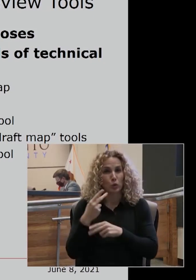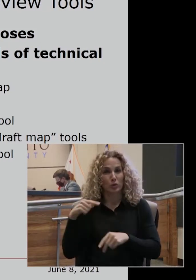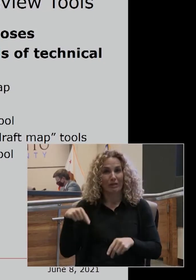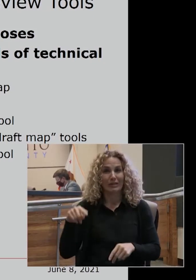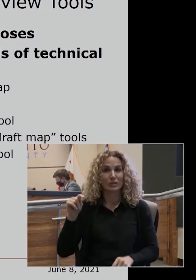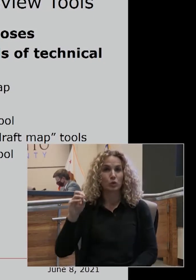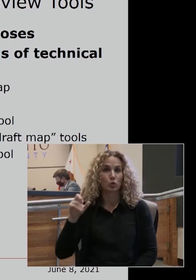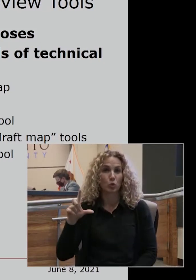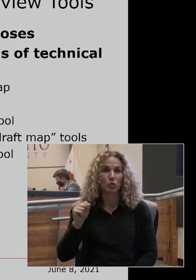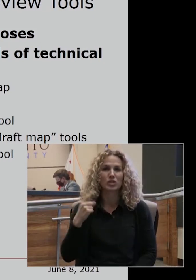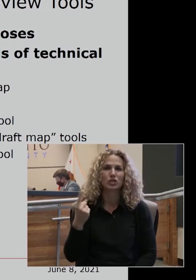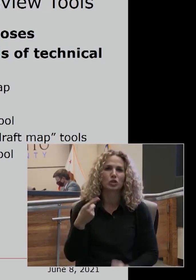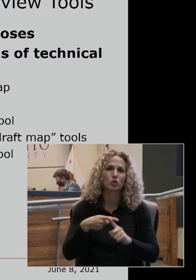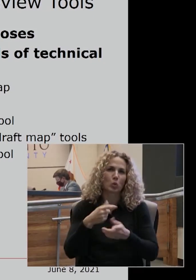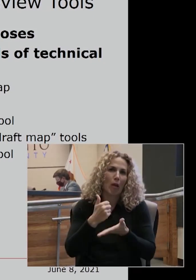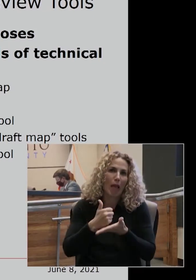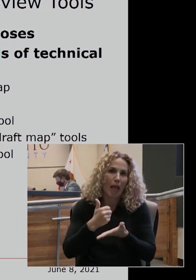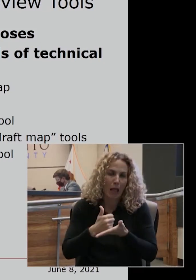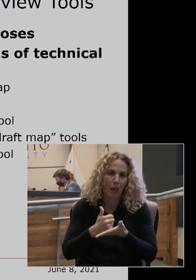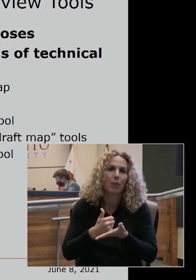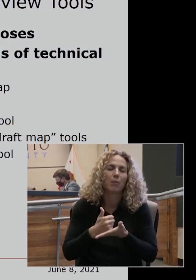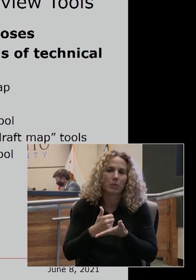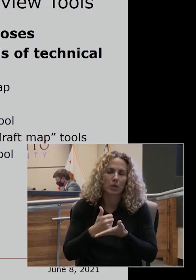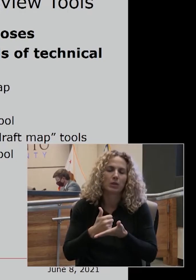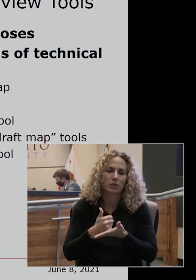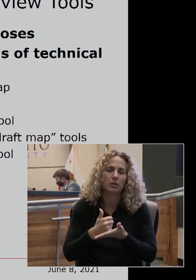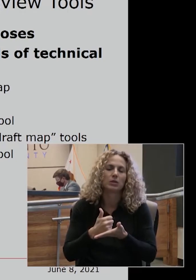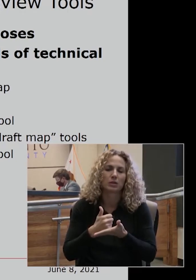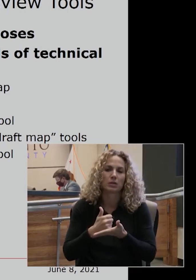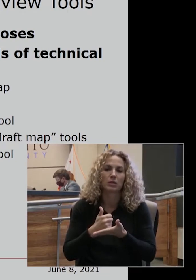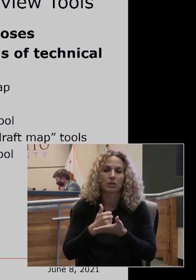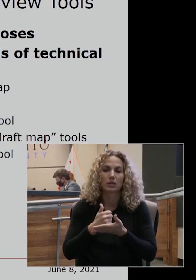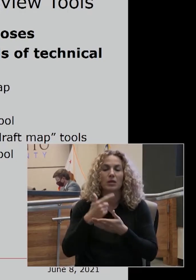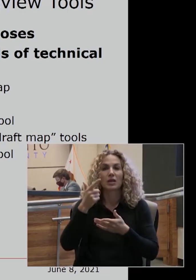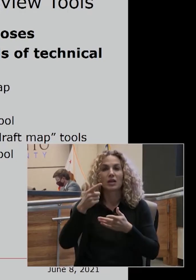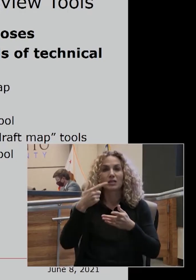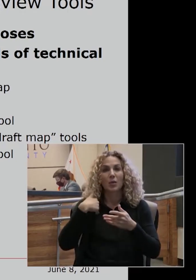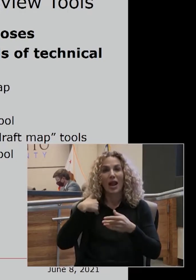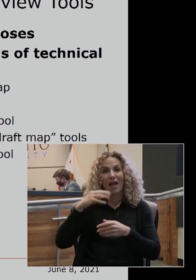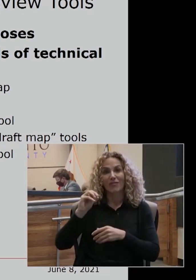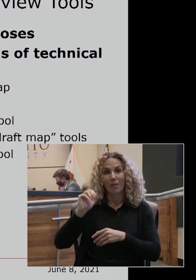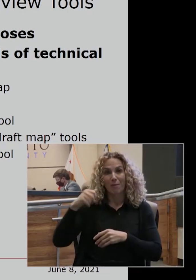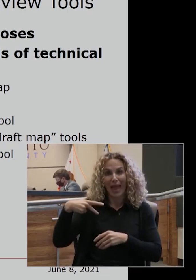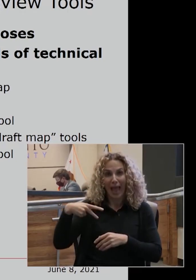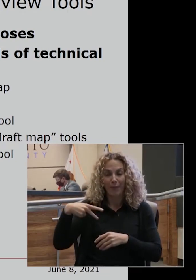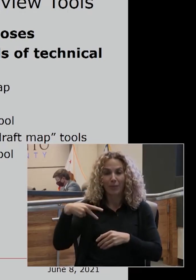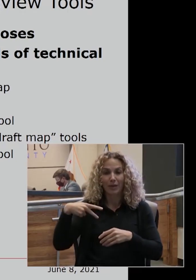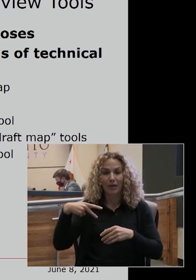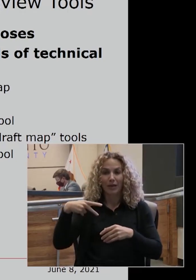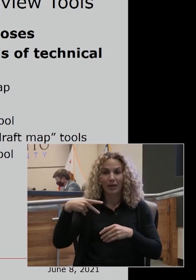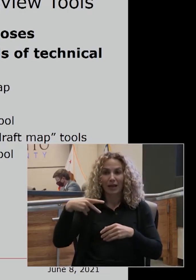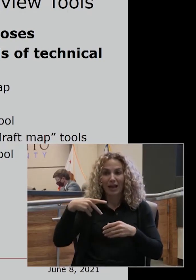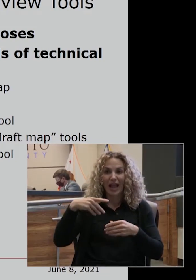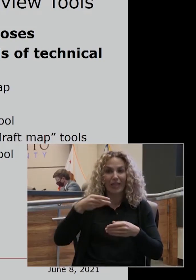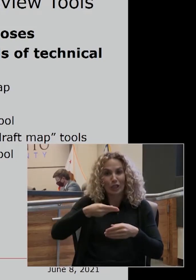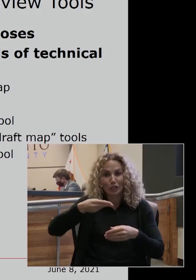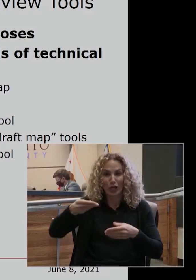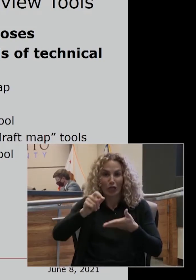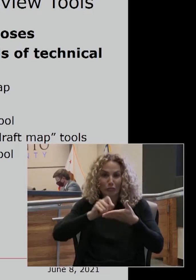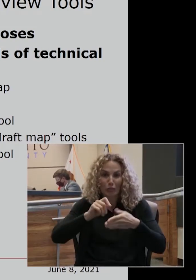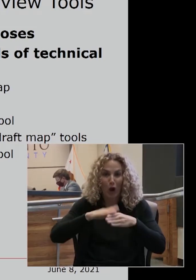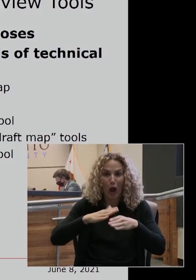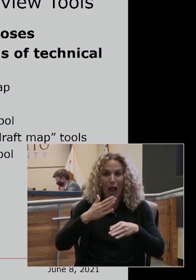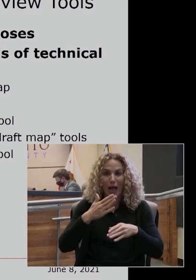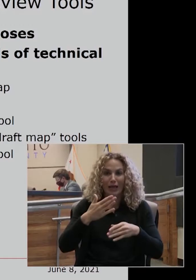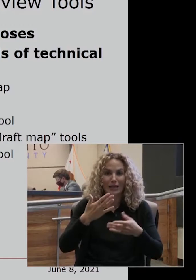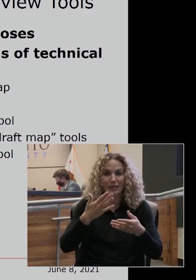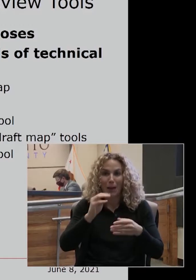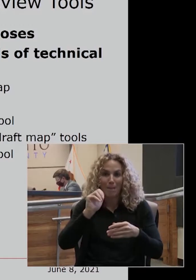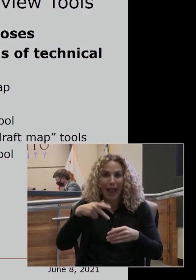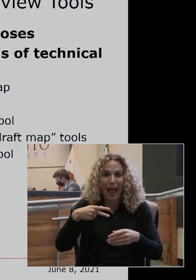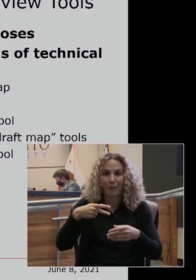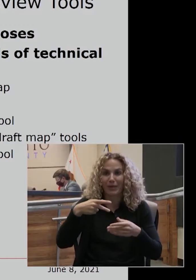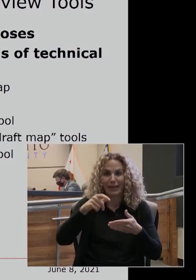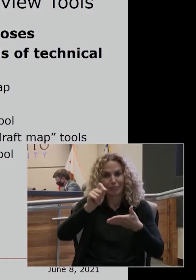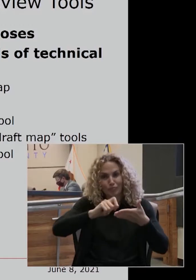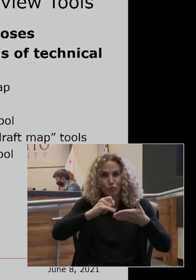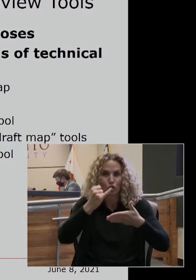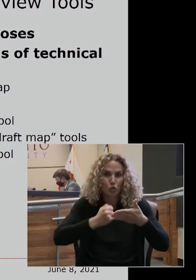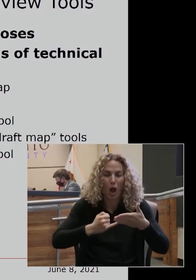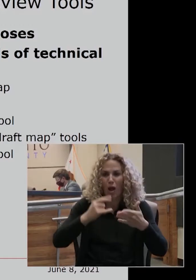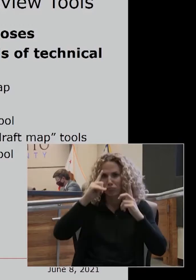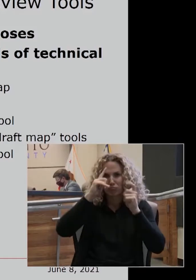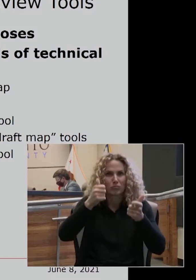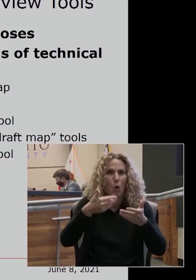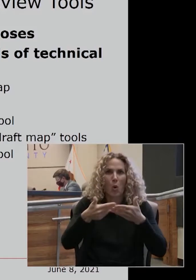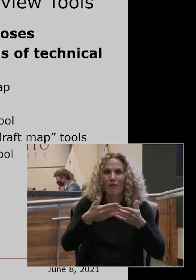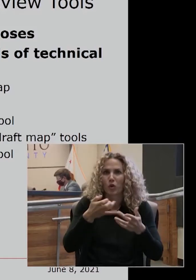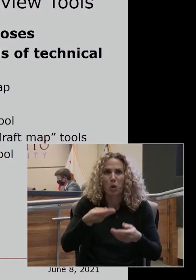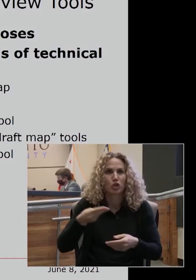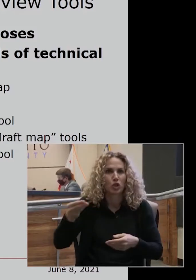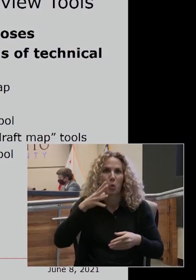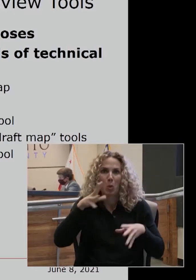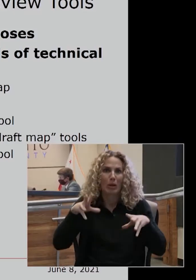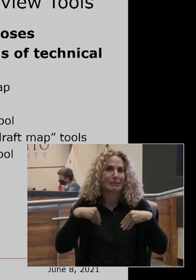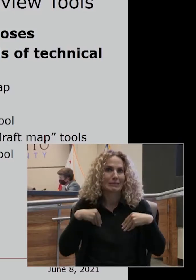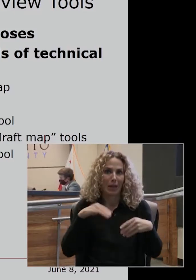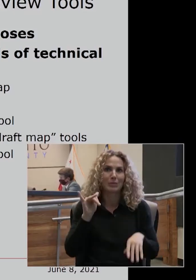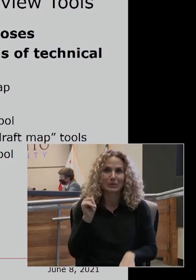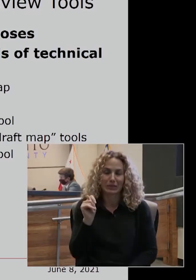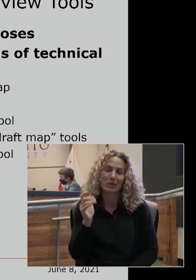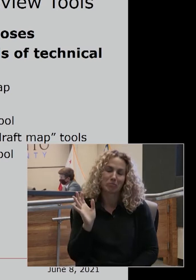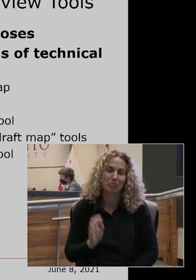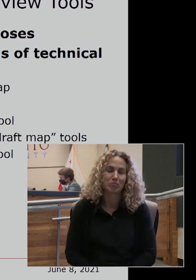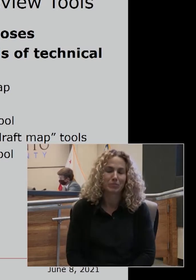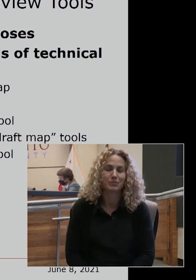SO I WANT PEOPLE TO KNOW THERE IS NO REQUIREMENT BUT THESE WILL